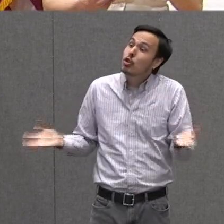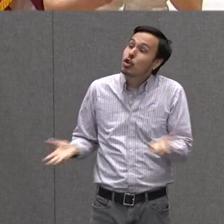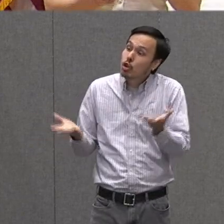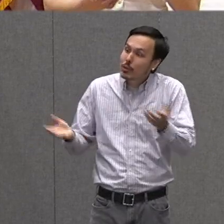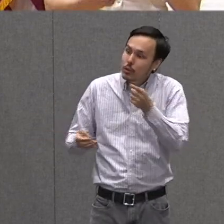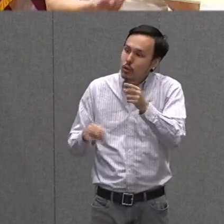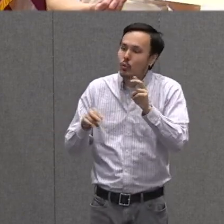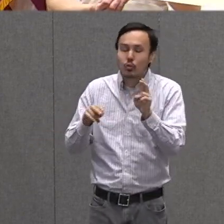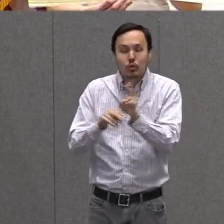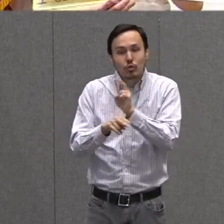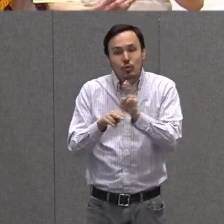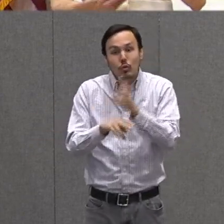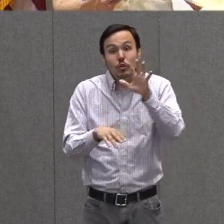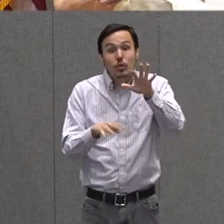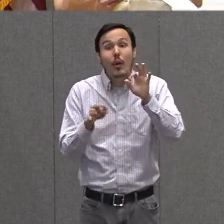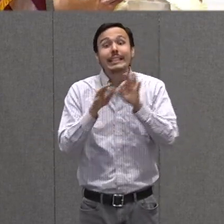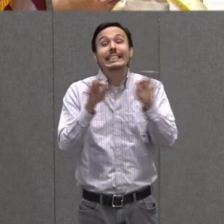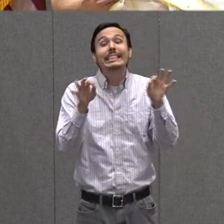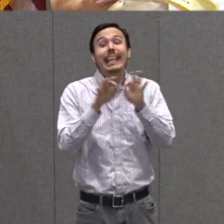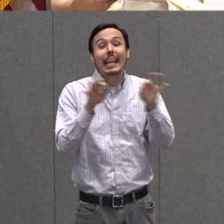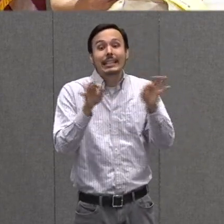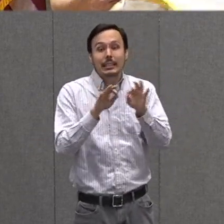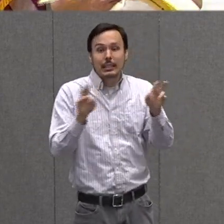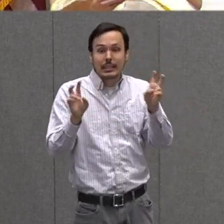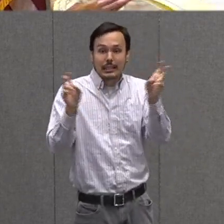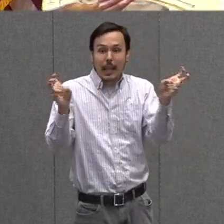your sentence frames of I wonder,